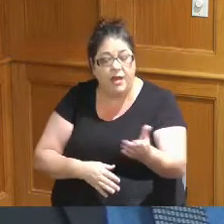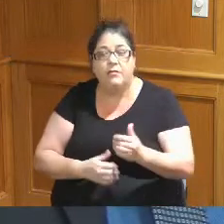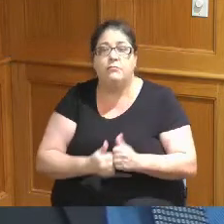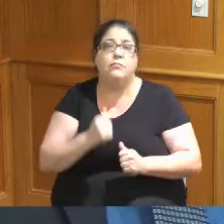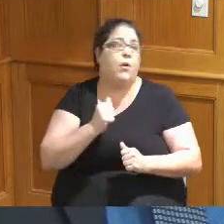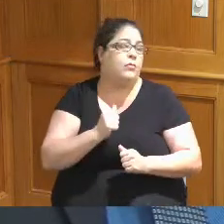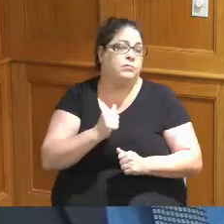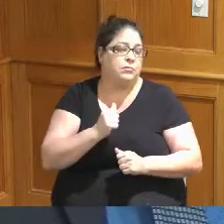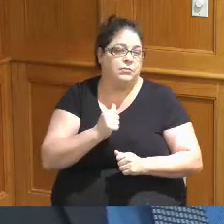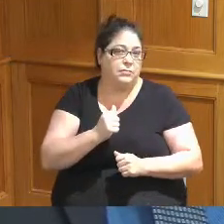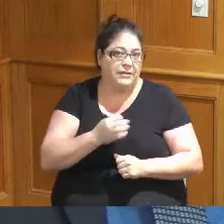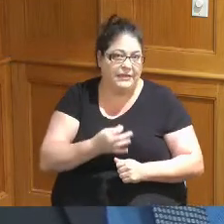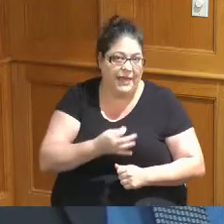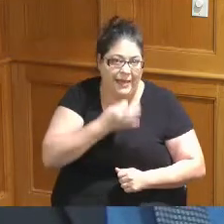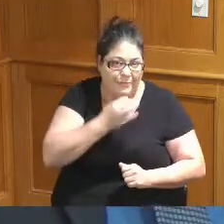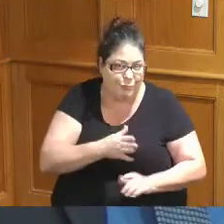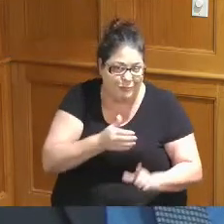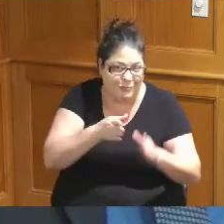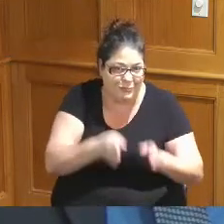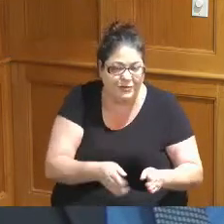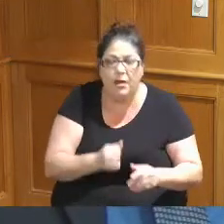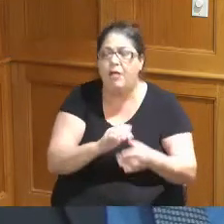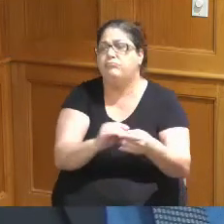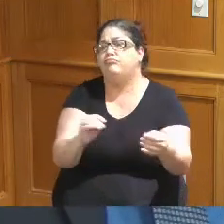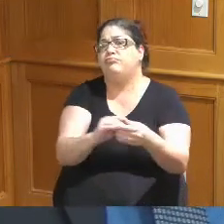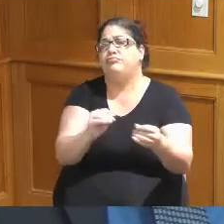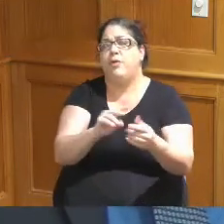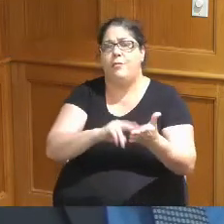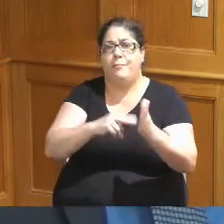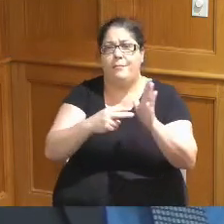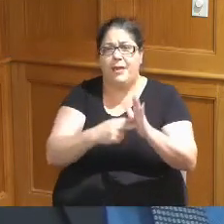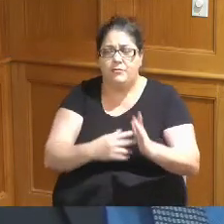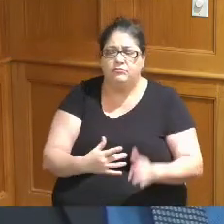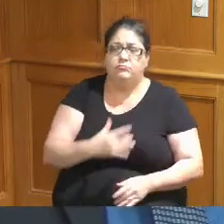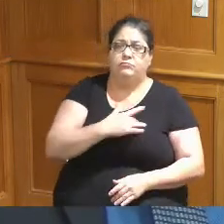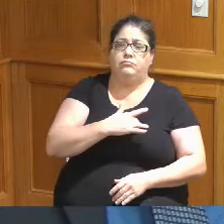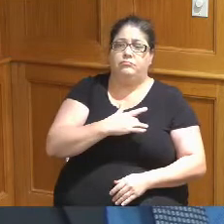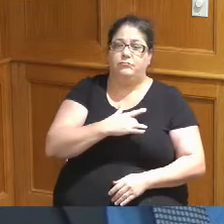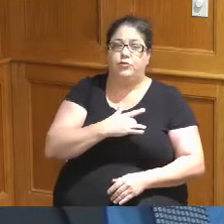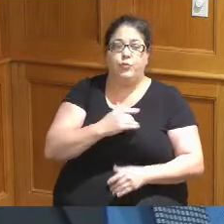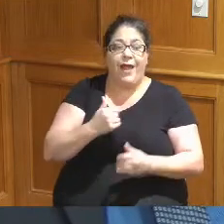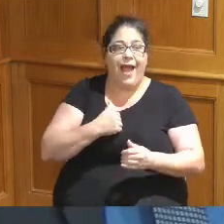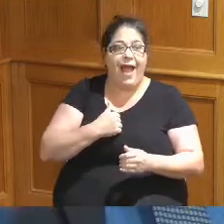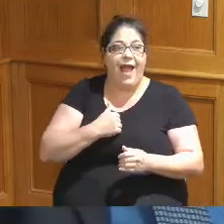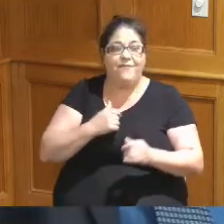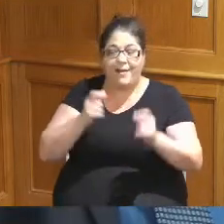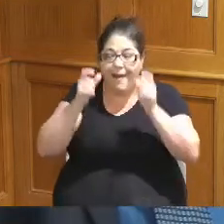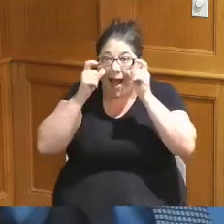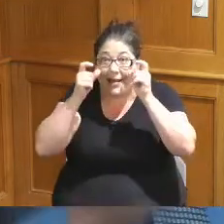expert and she commented on what it meant to have access to eyeglasses in dental care in